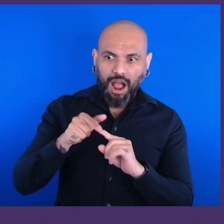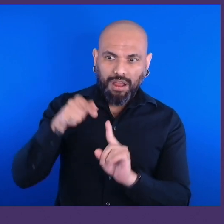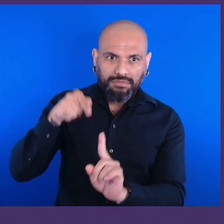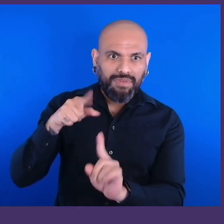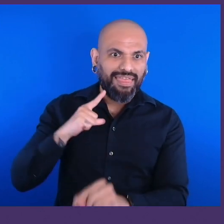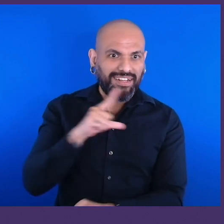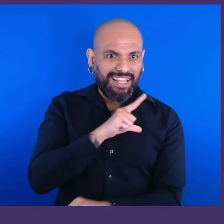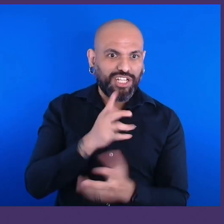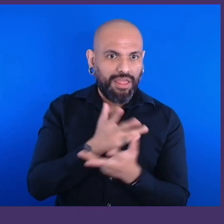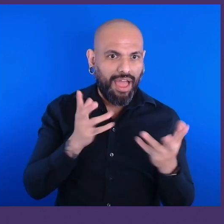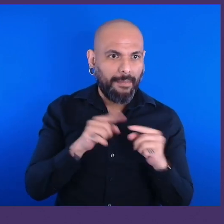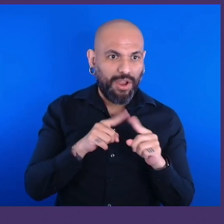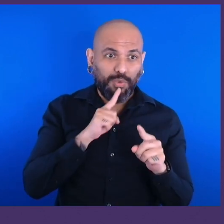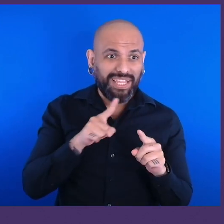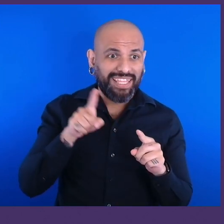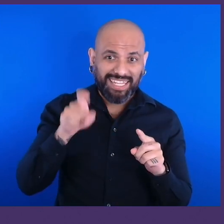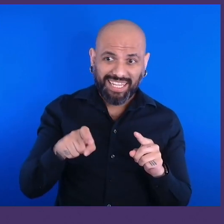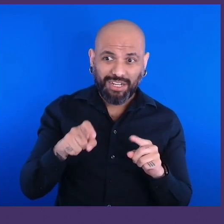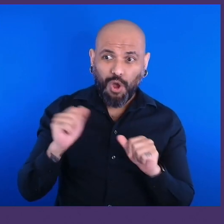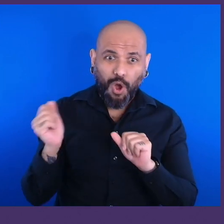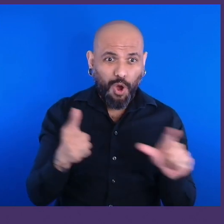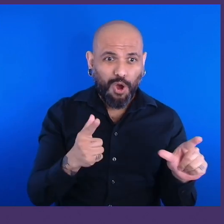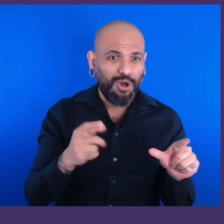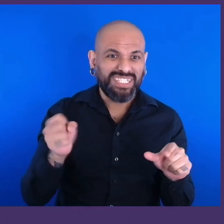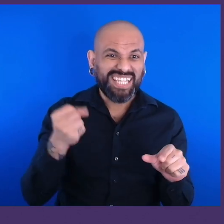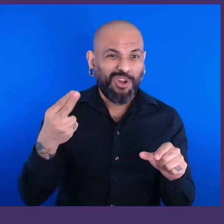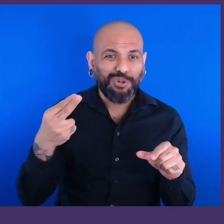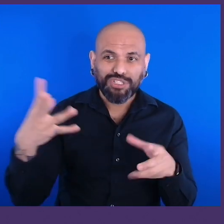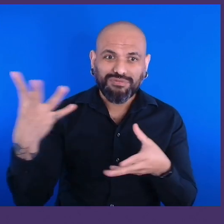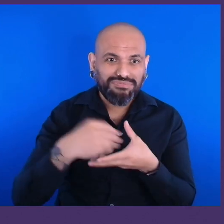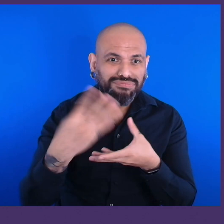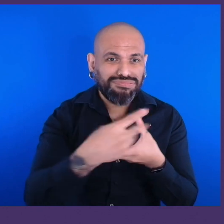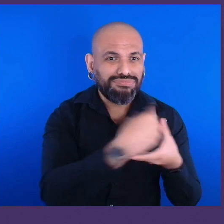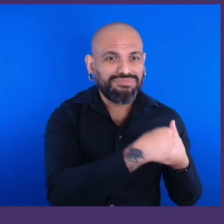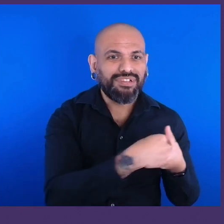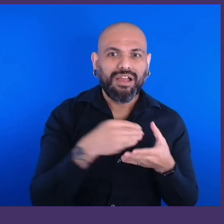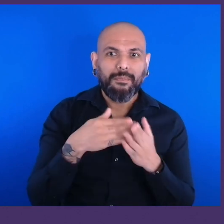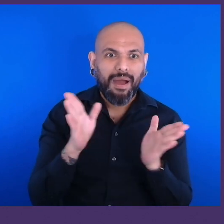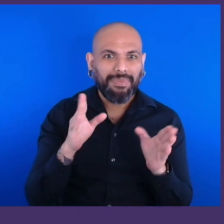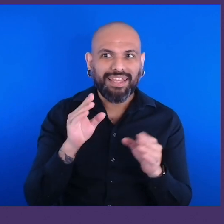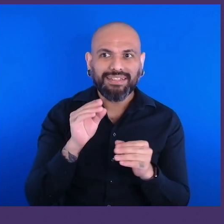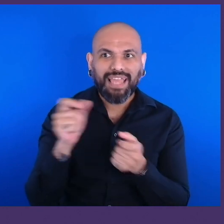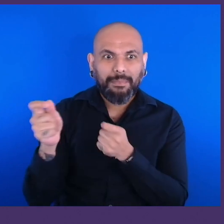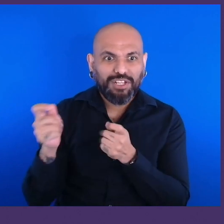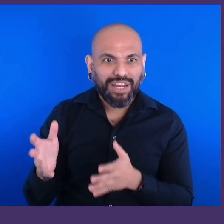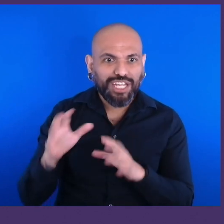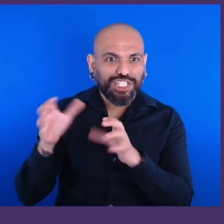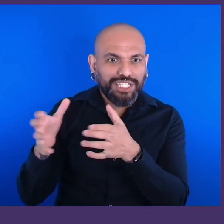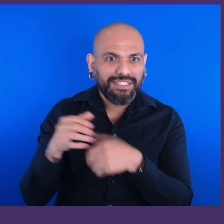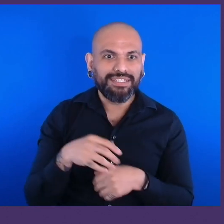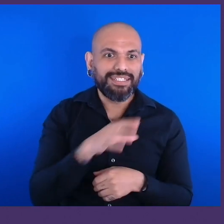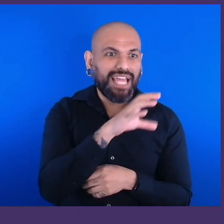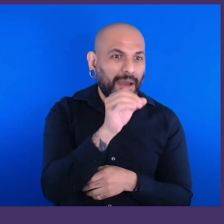We need all stakeholders, public administrations, companies, organizations of persons with disabilities, civil society,